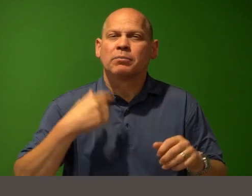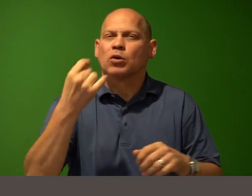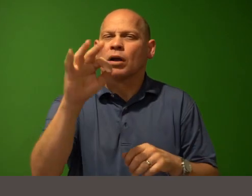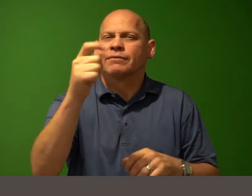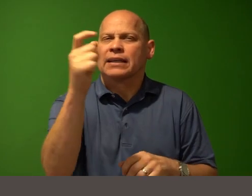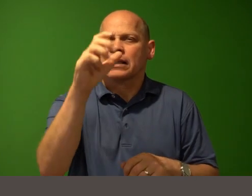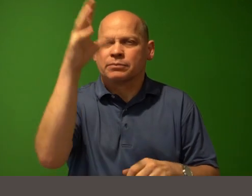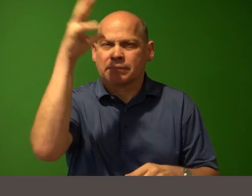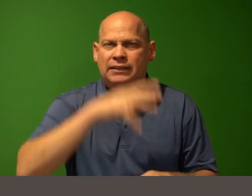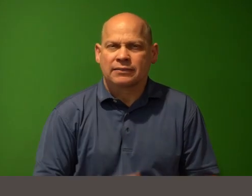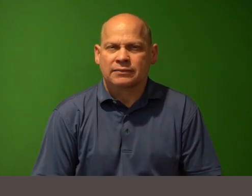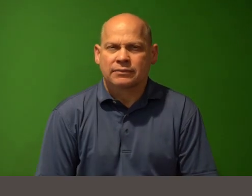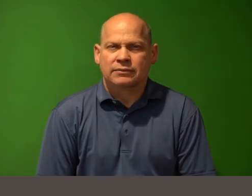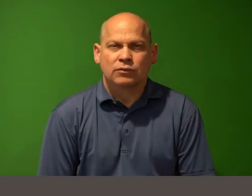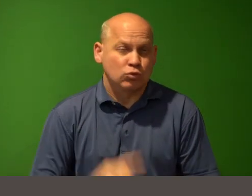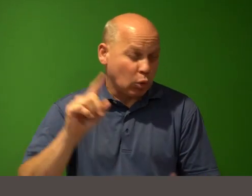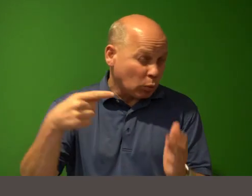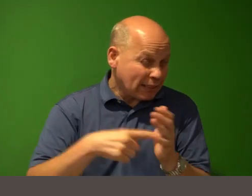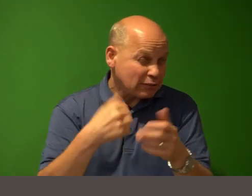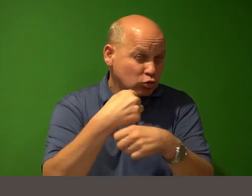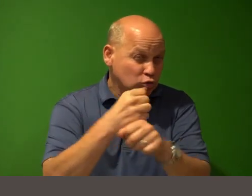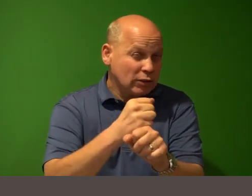So, this is creating a dedication to her.